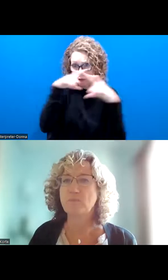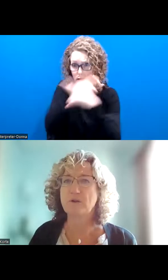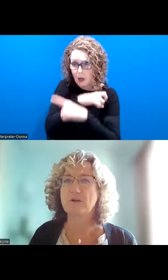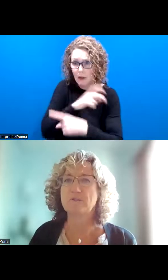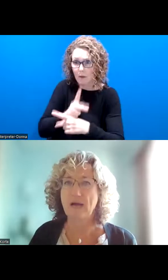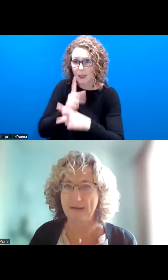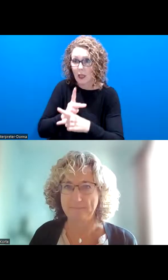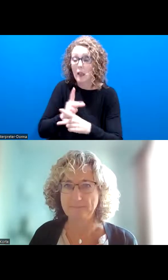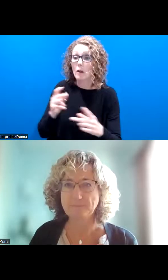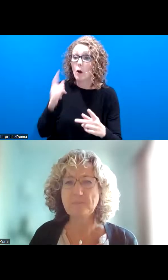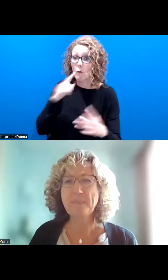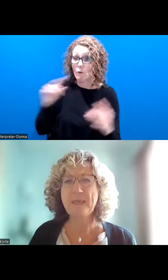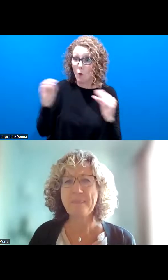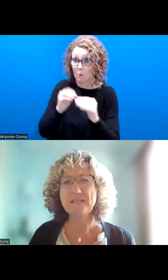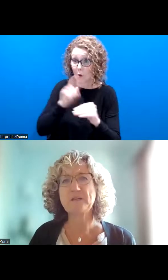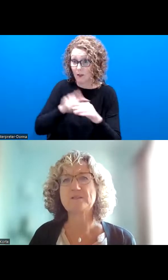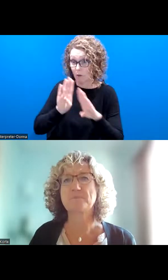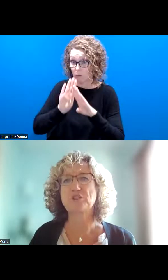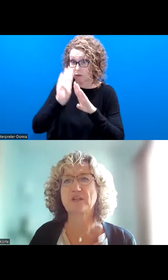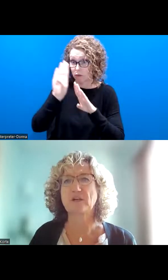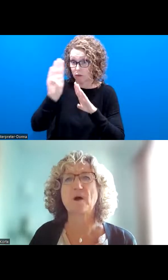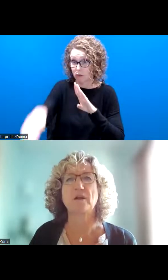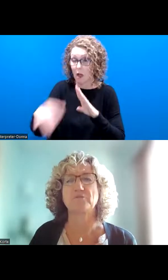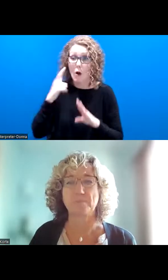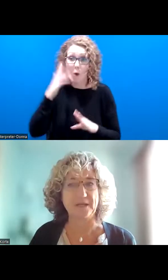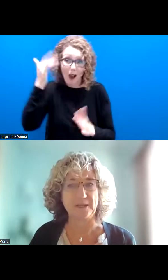. And so everyone who is